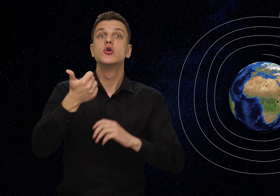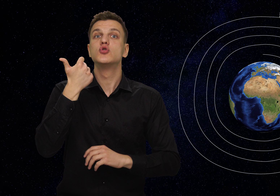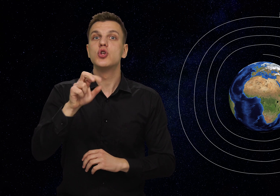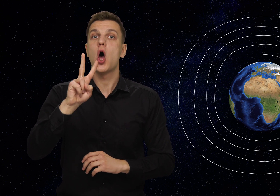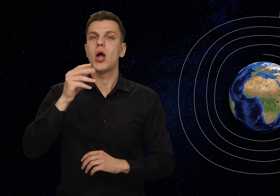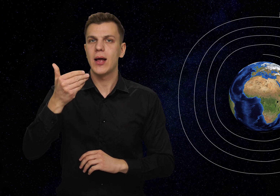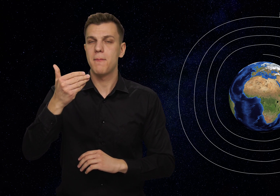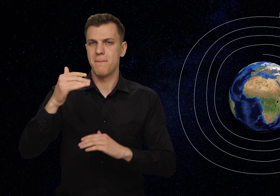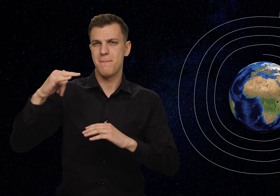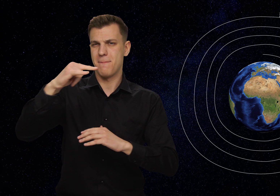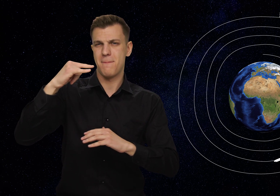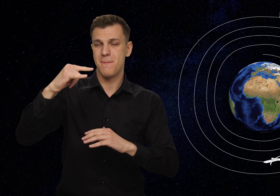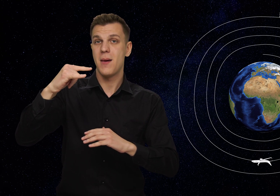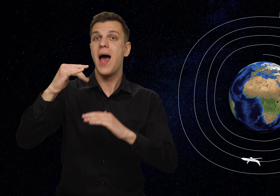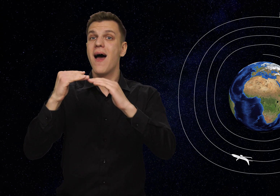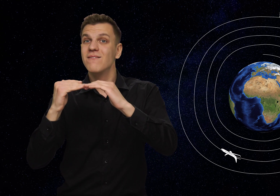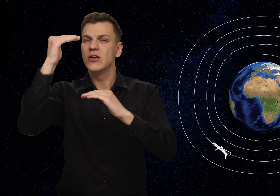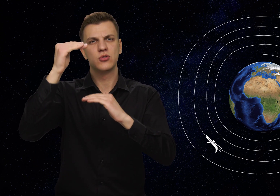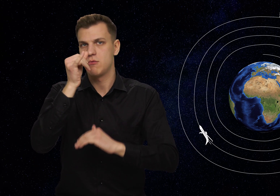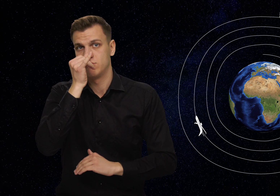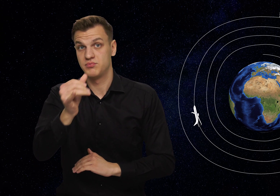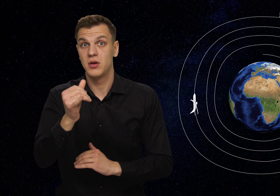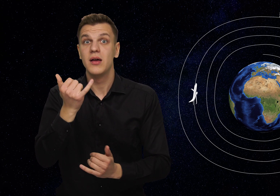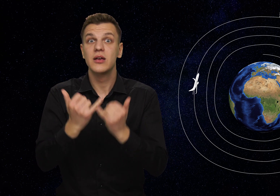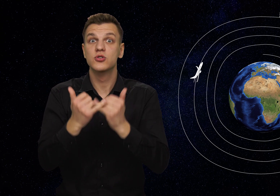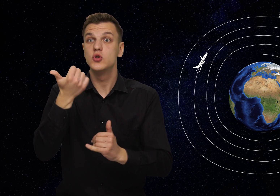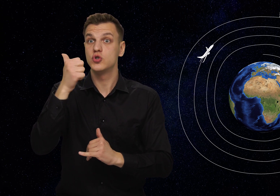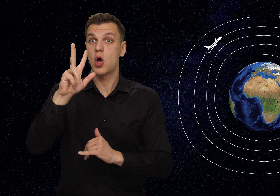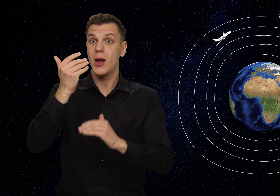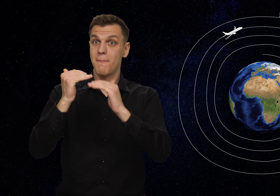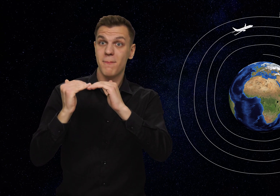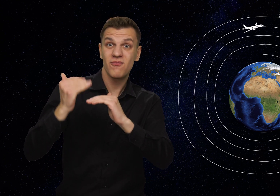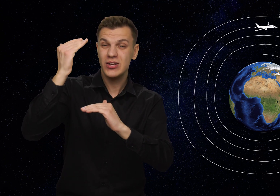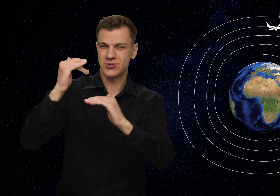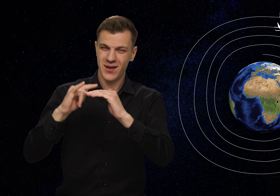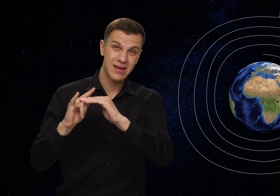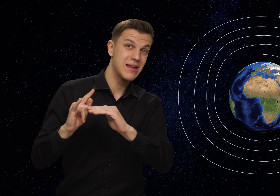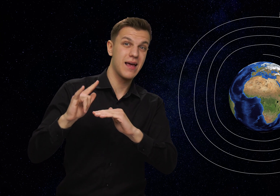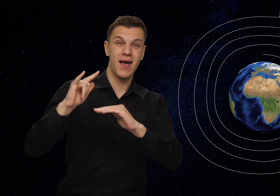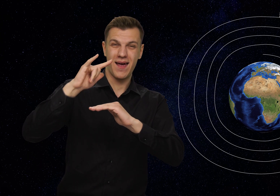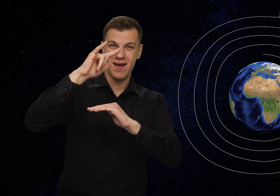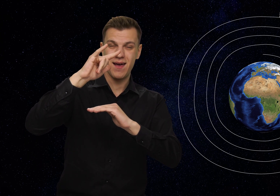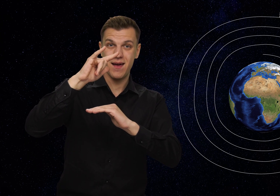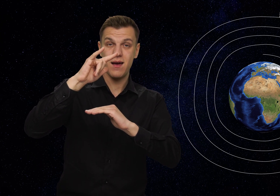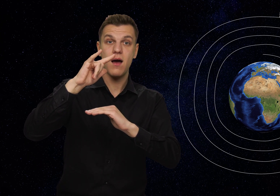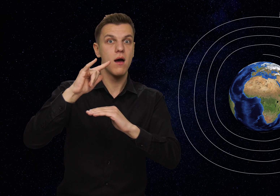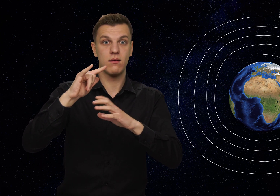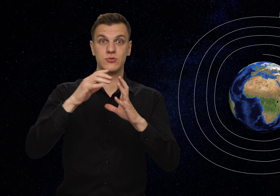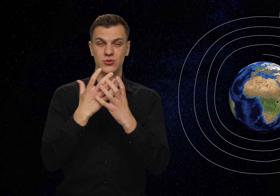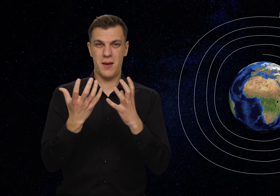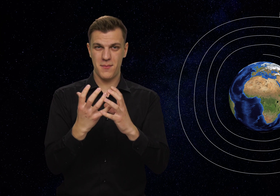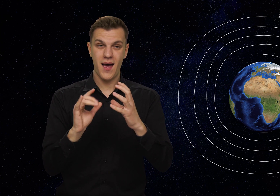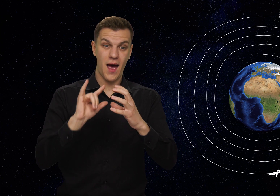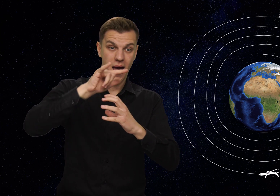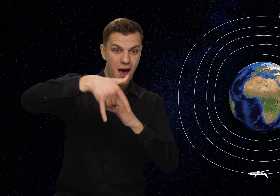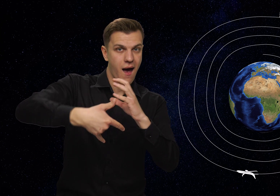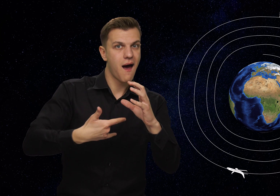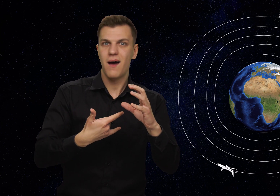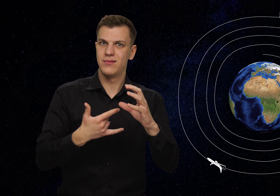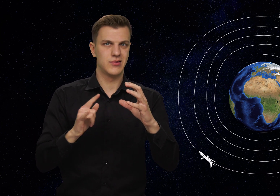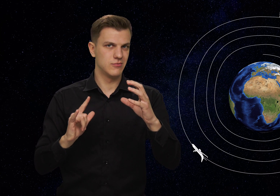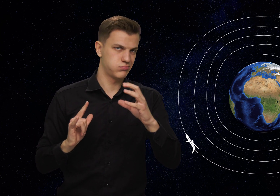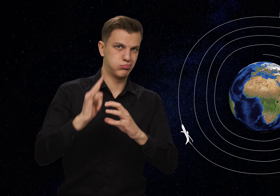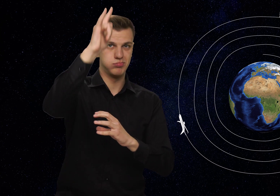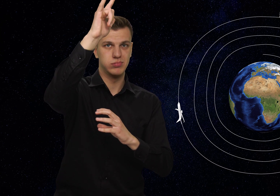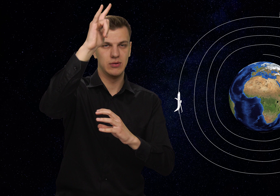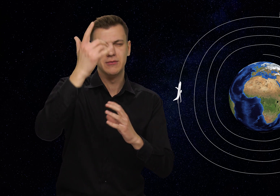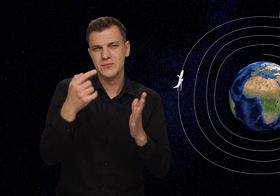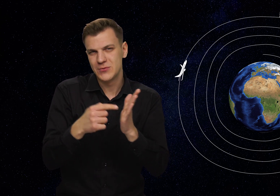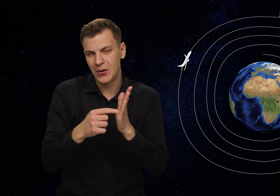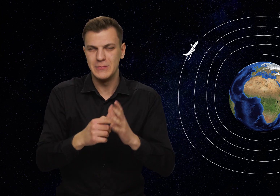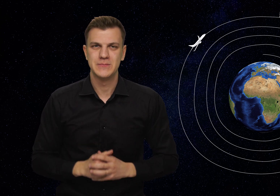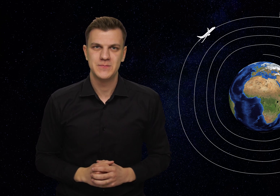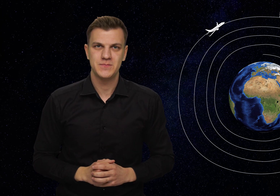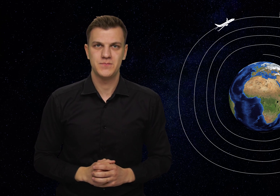then it will reach a speed allowing it to enter Earth's orbit.